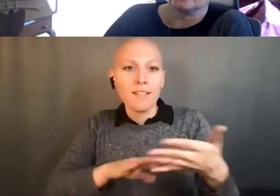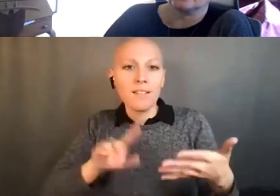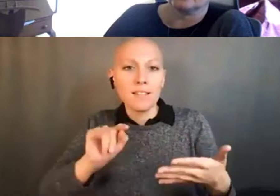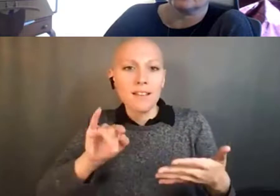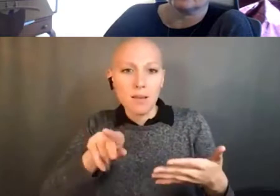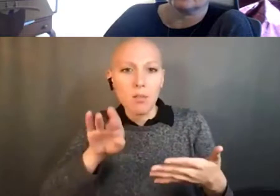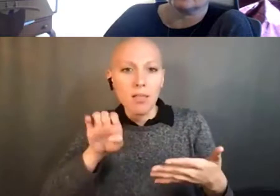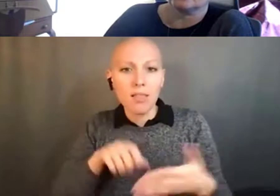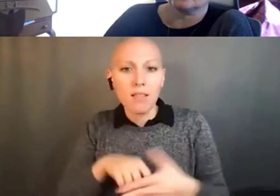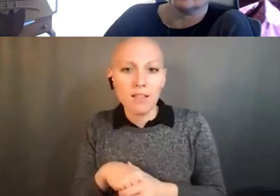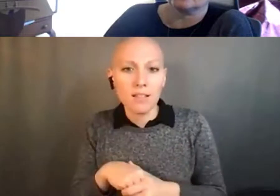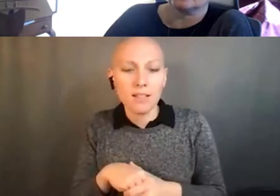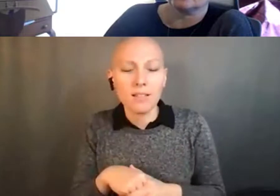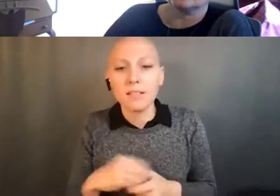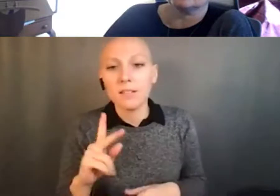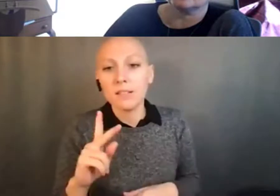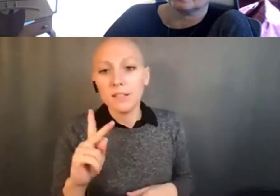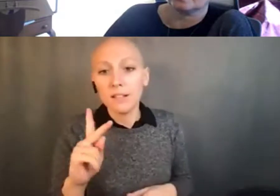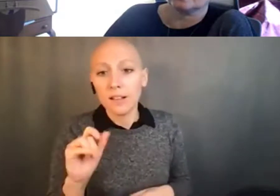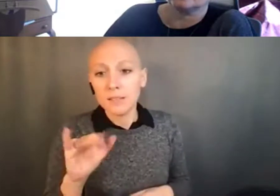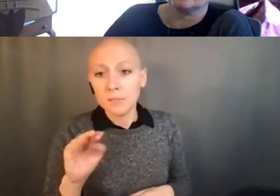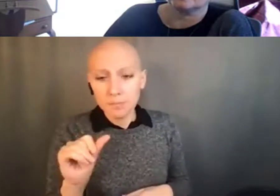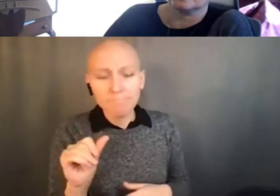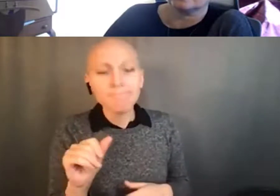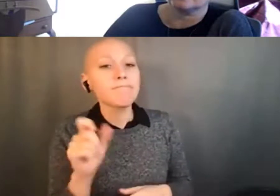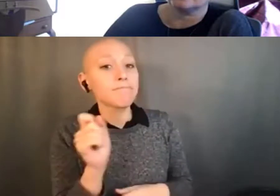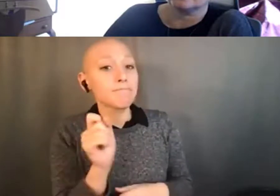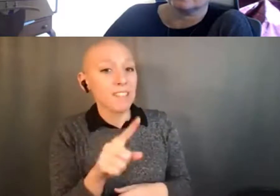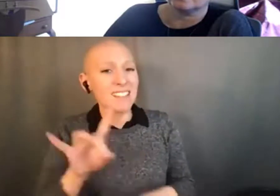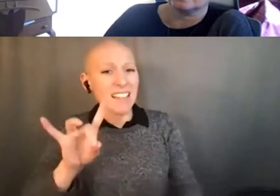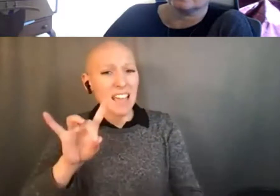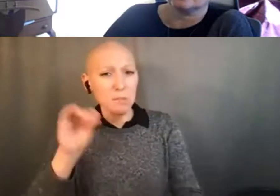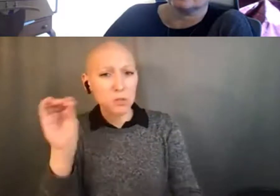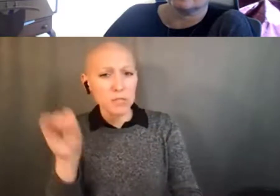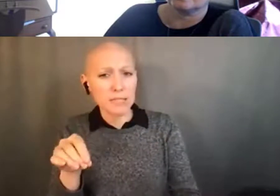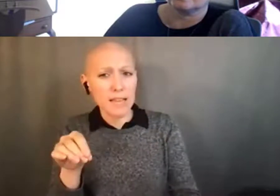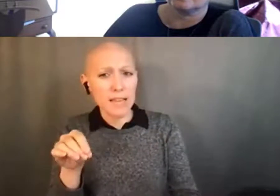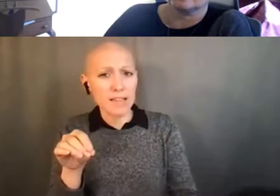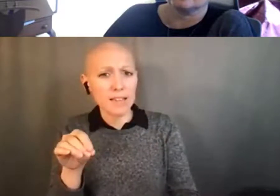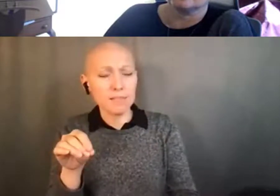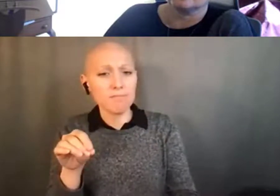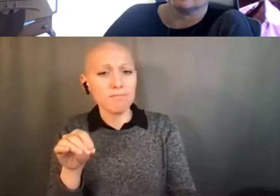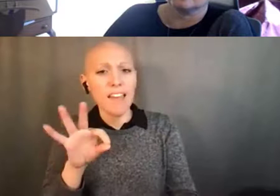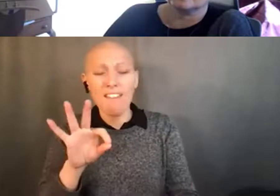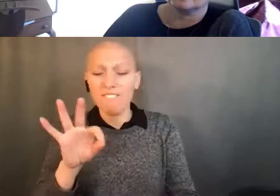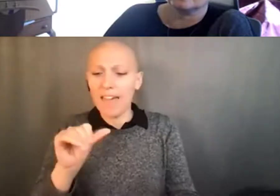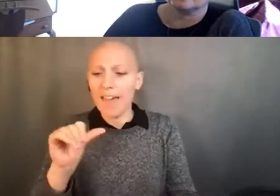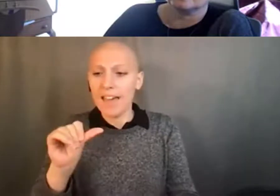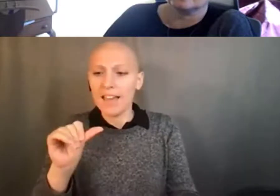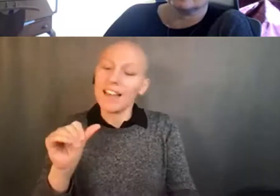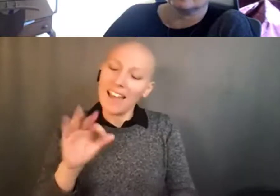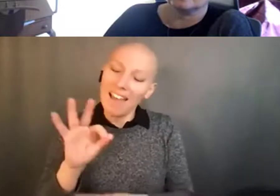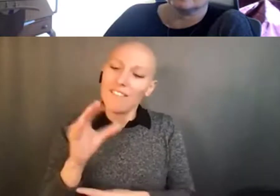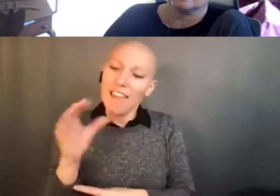the 8 percent F &and A rate, is that only applicable to foreign entities or does it apply to both foreign and domestic entities?